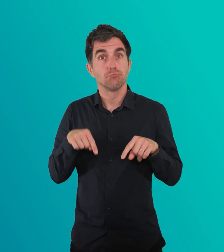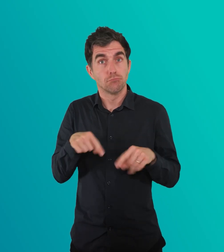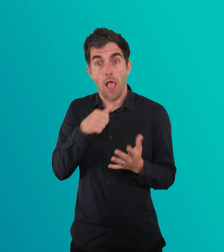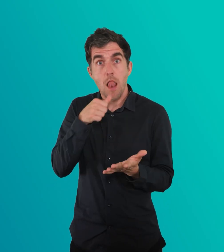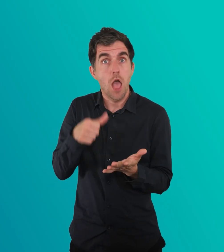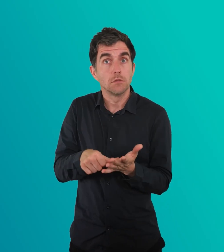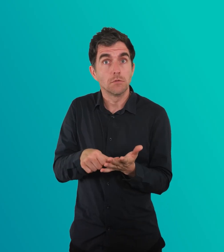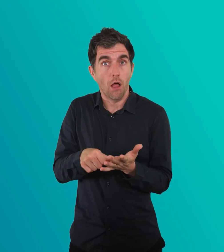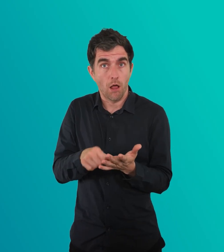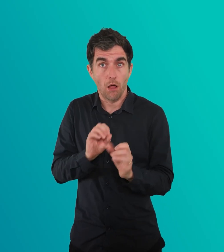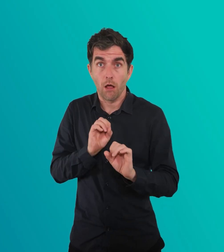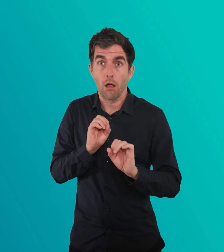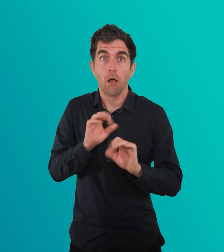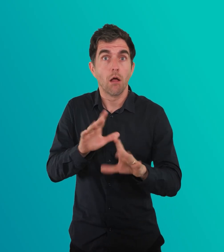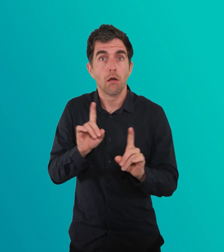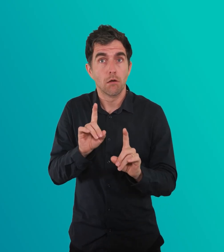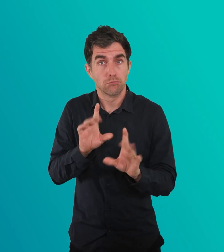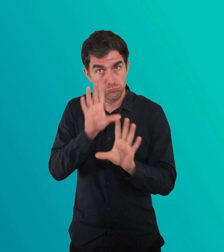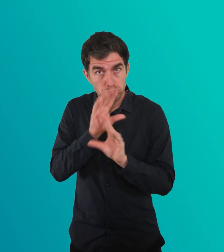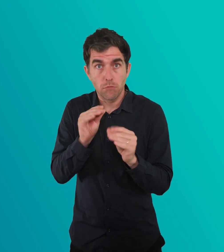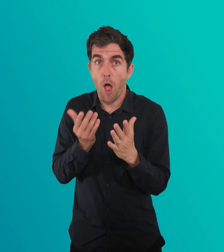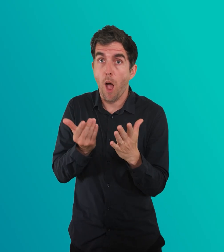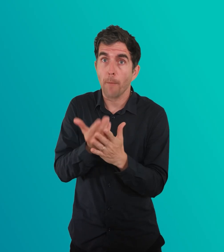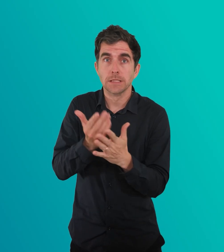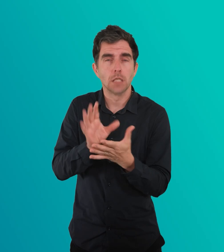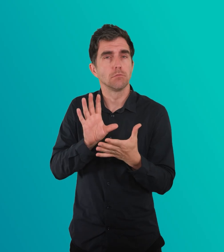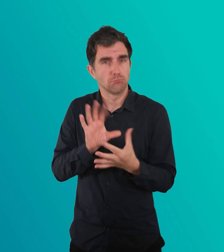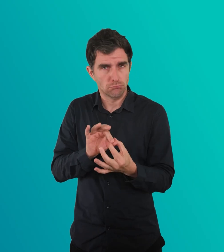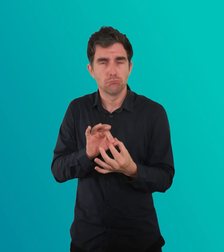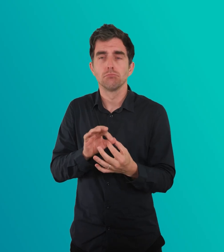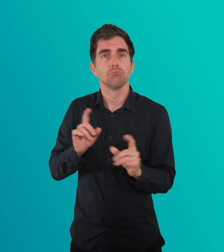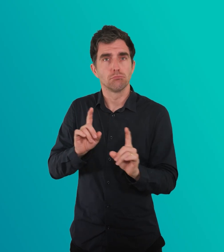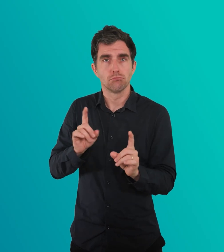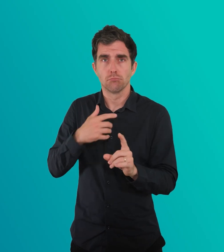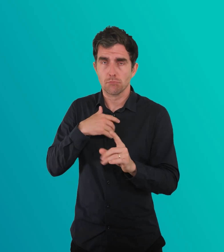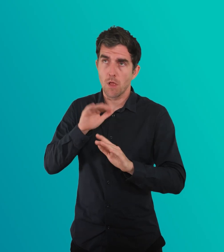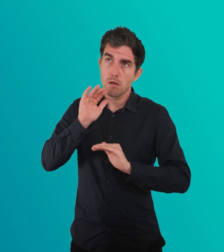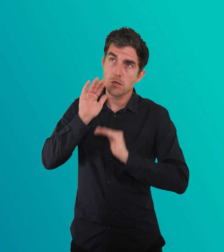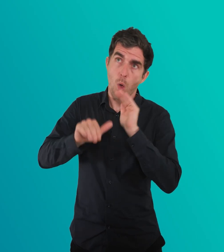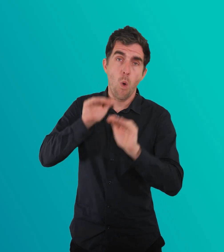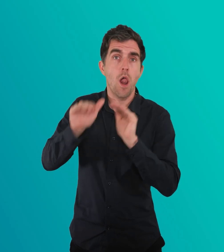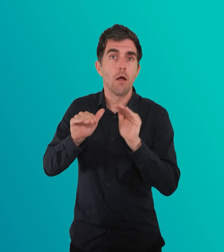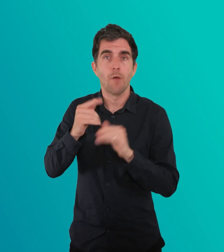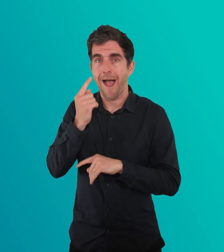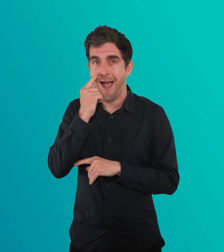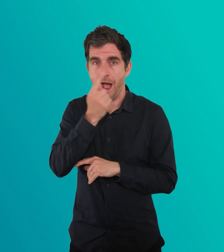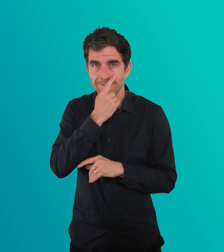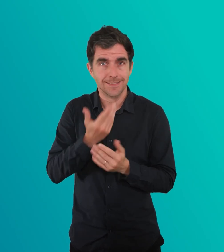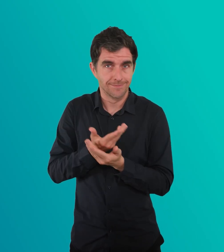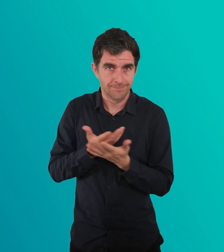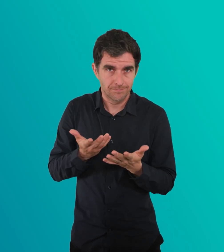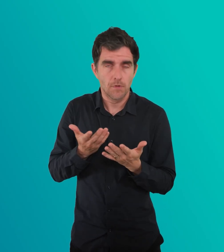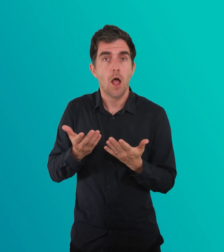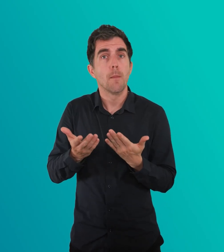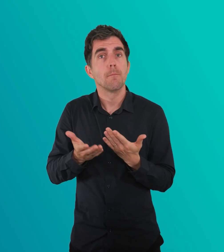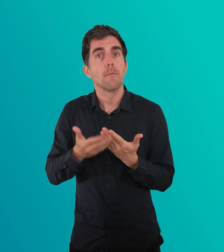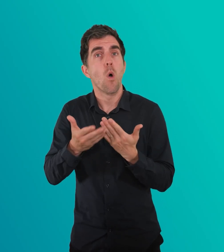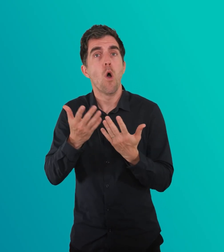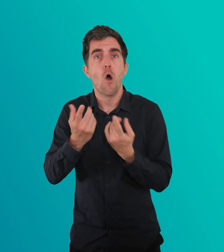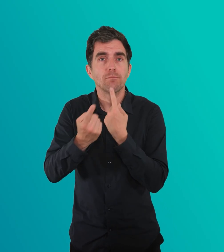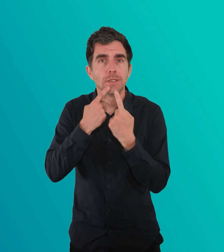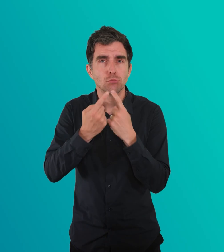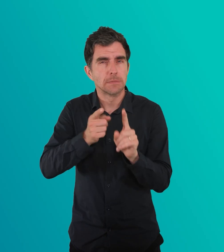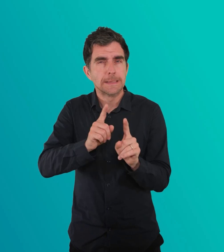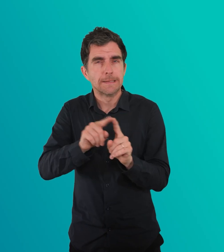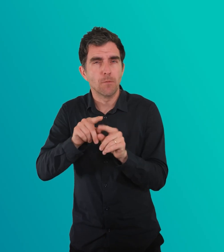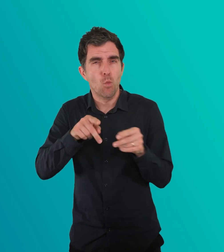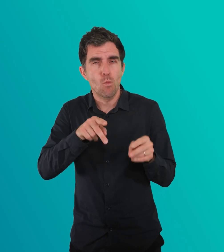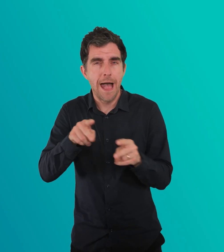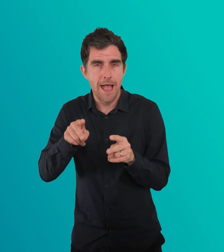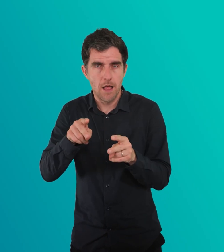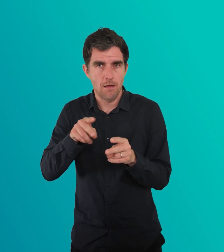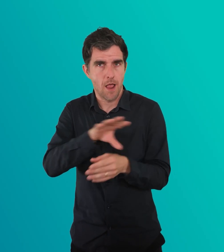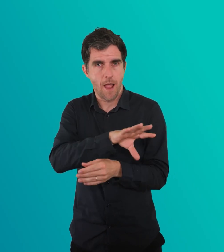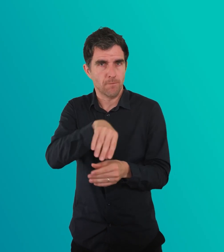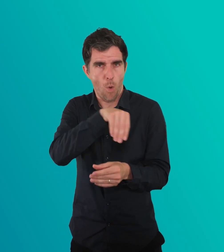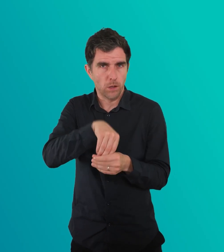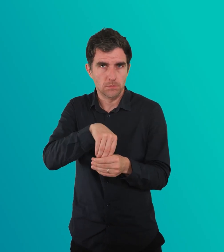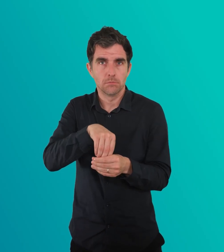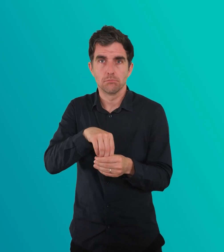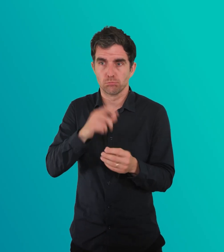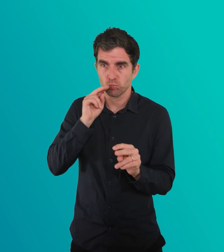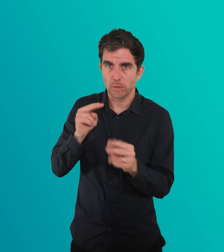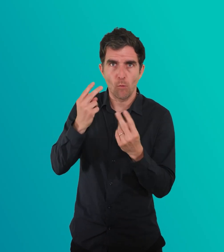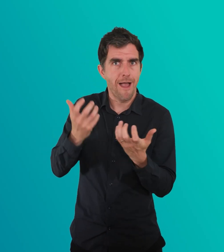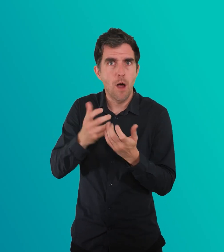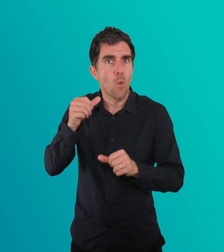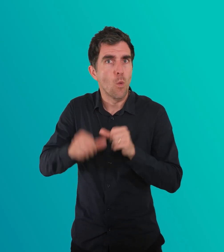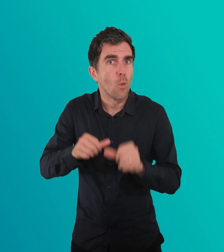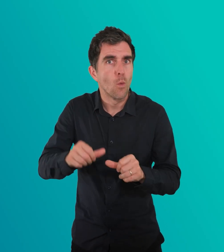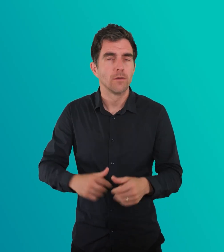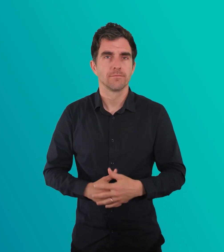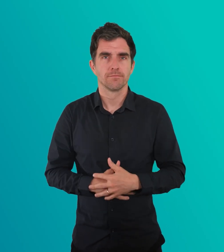This letter provides an update on the Call for Evidence and more information on different ways to be involved in the Review.